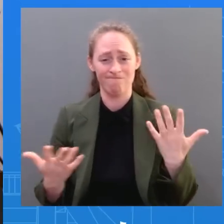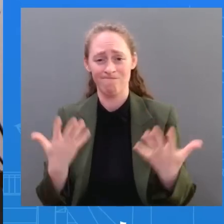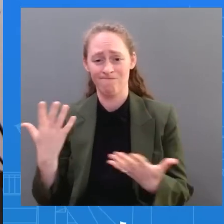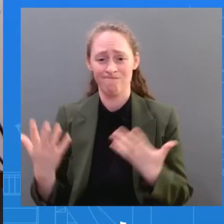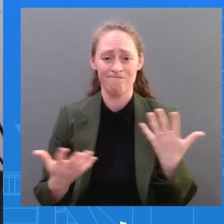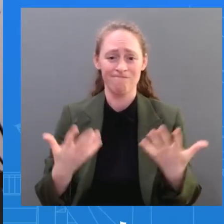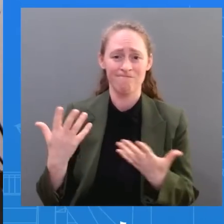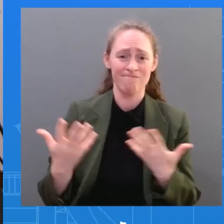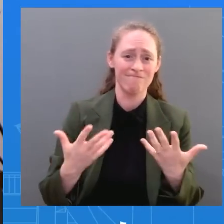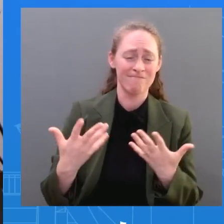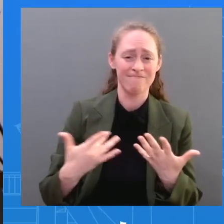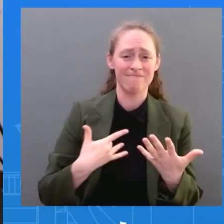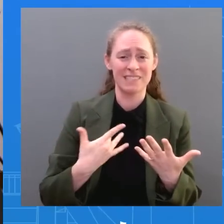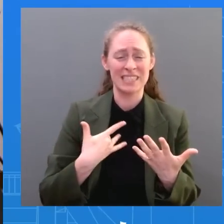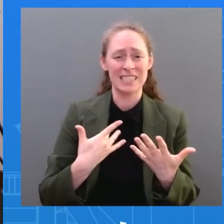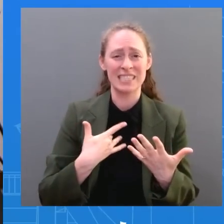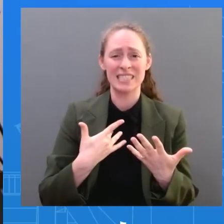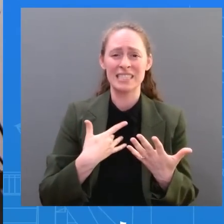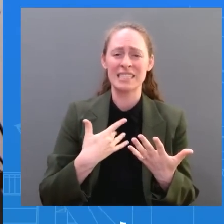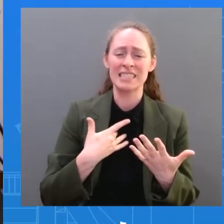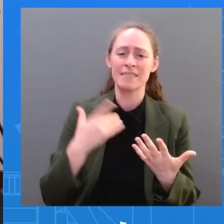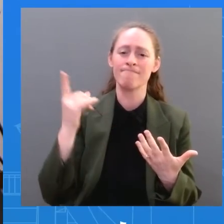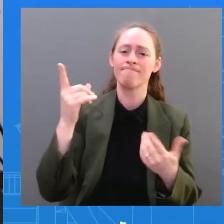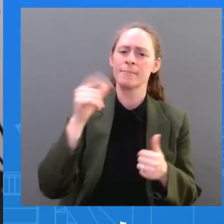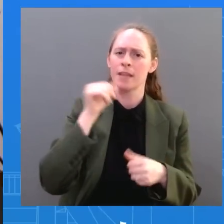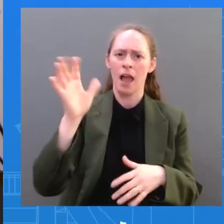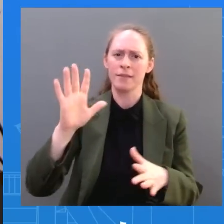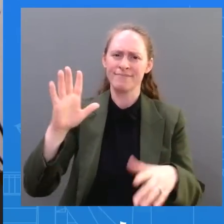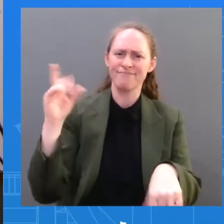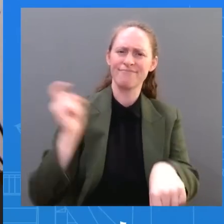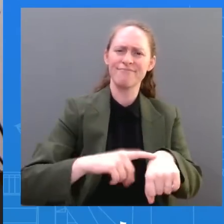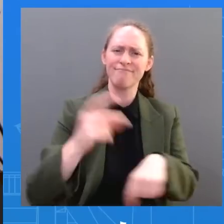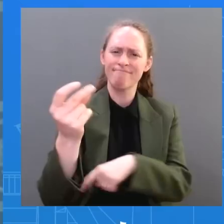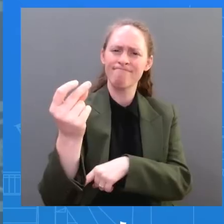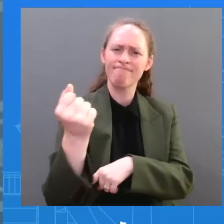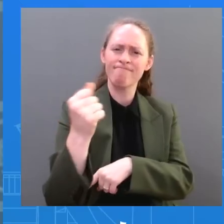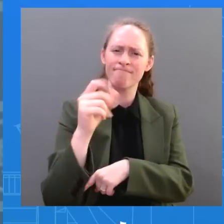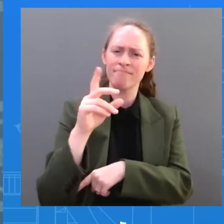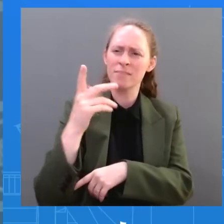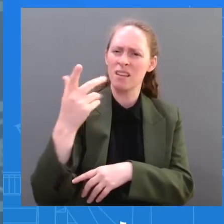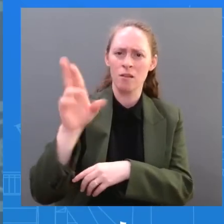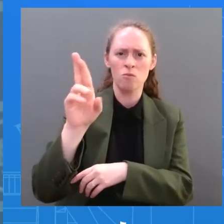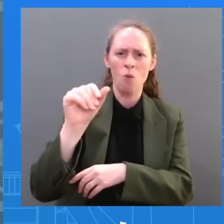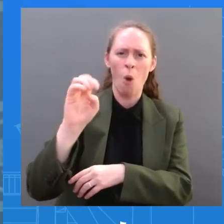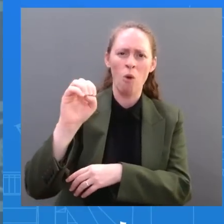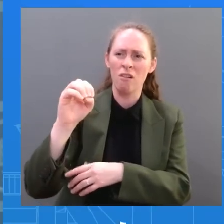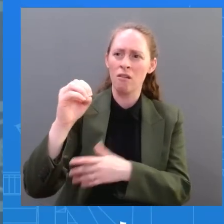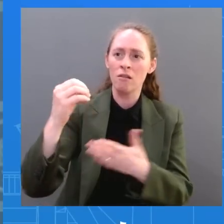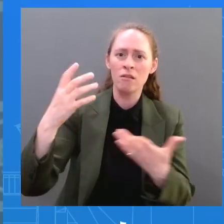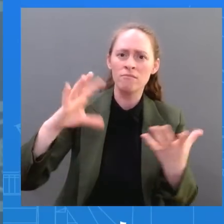Any response from the administration to those published reports? Ms. Jean-Pierre: So when you say "Democrats," you mean Demo- -- elected officials or -- >> The Press: Mm-hmm.